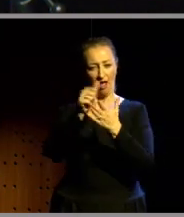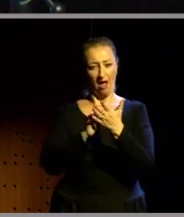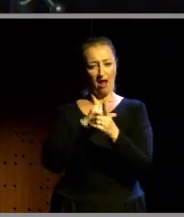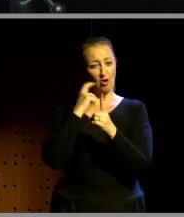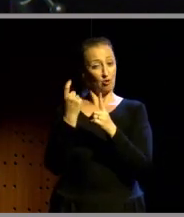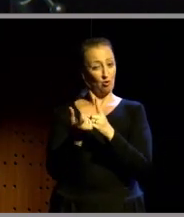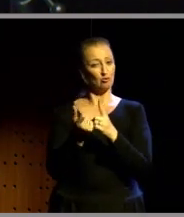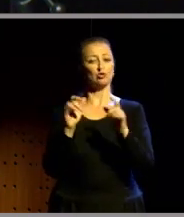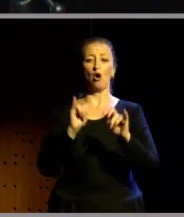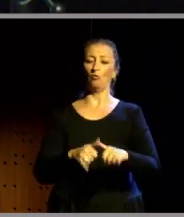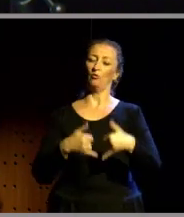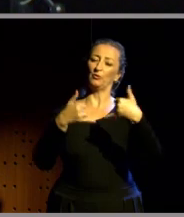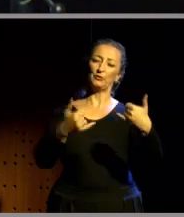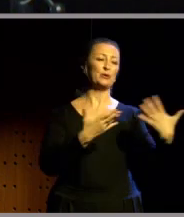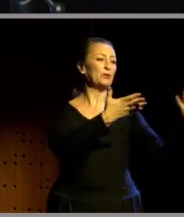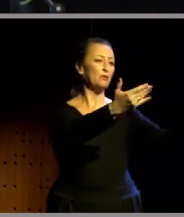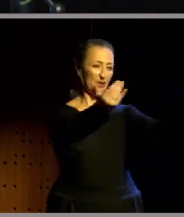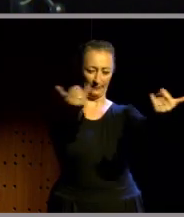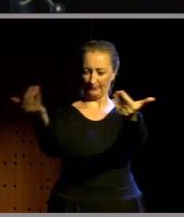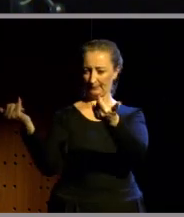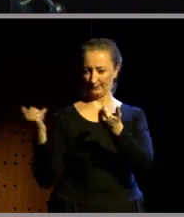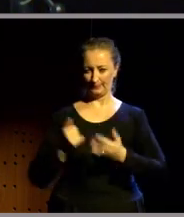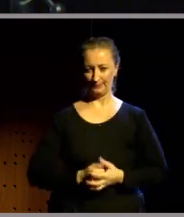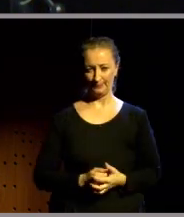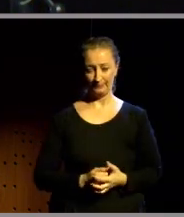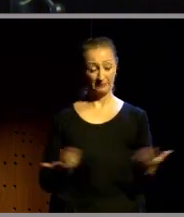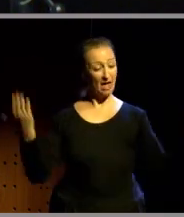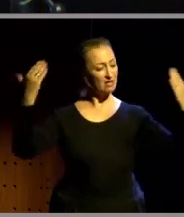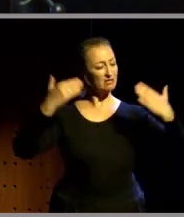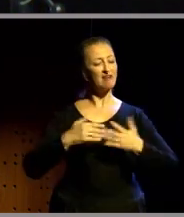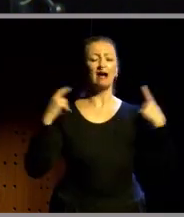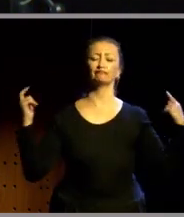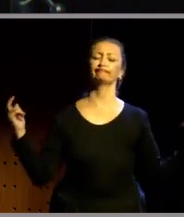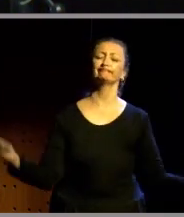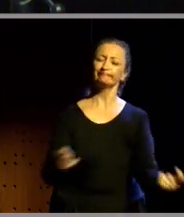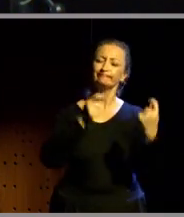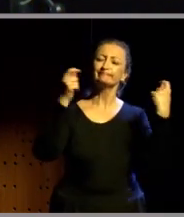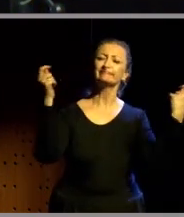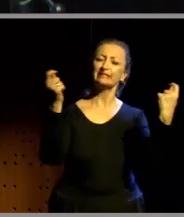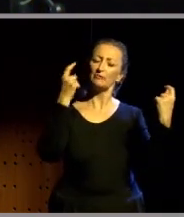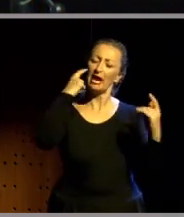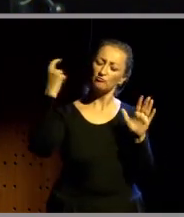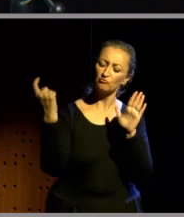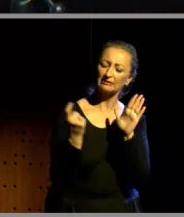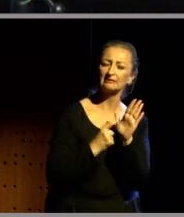Welcome everyone! Tonight is a celebration and recognition of the remarkable achievements